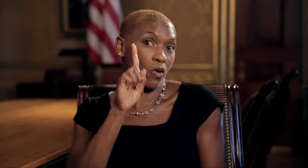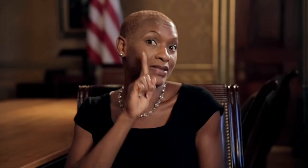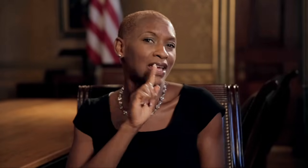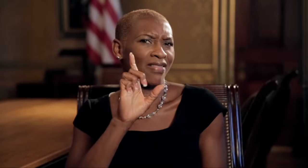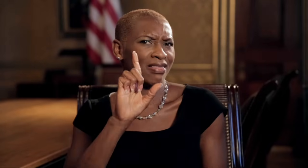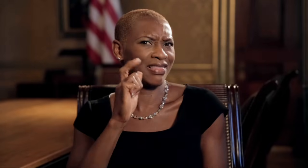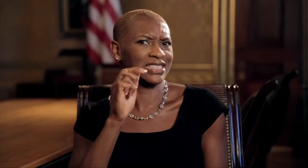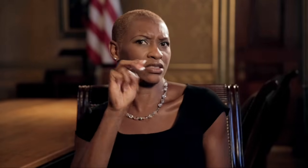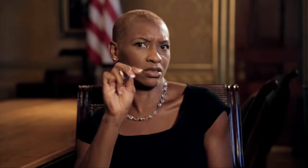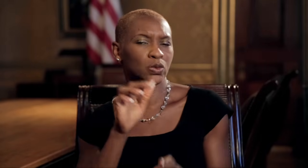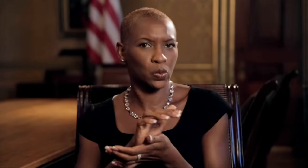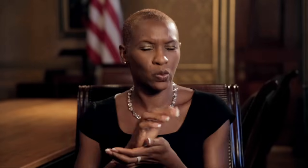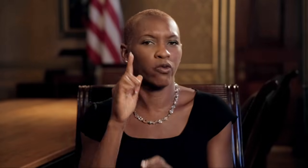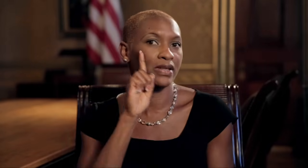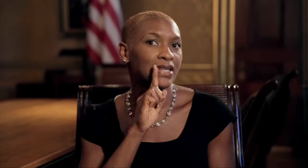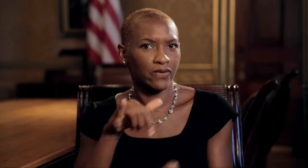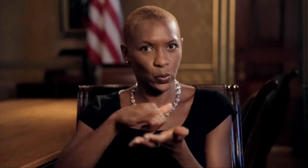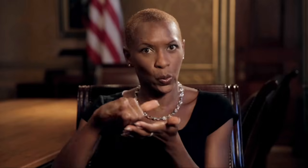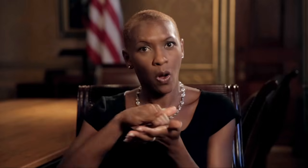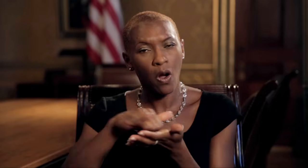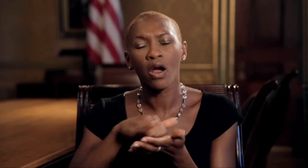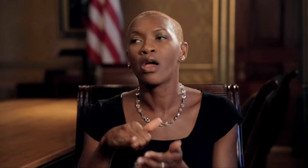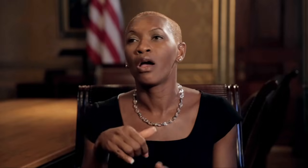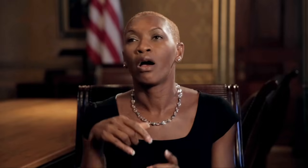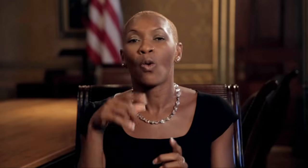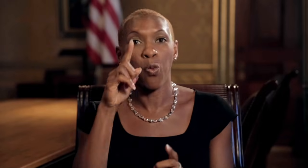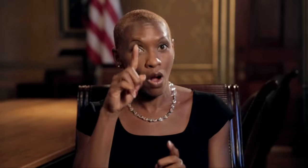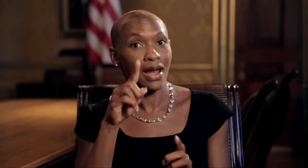Lexington School for the Deaf, in New York.